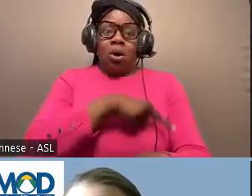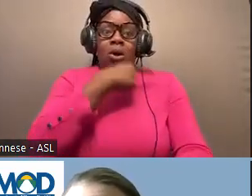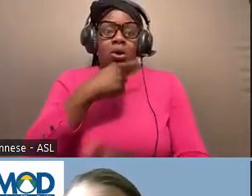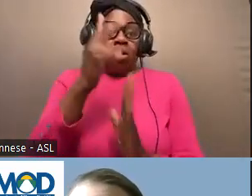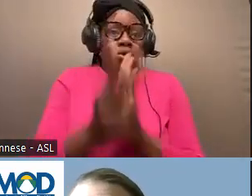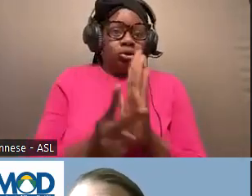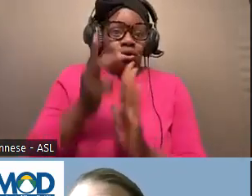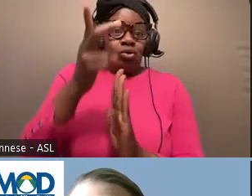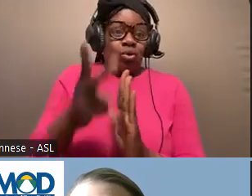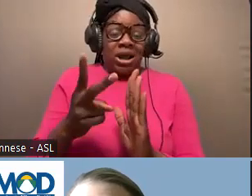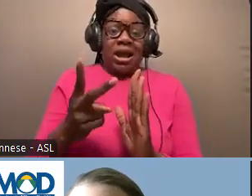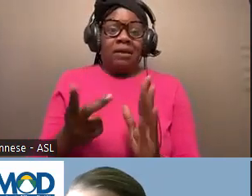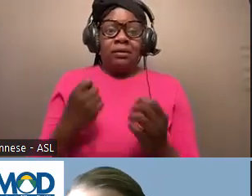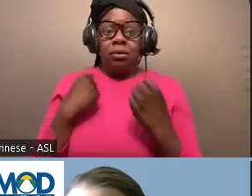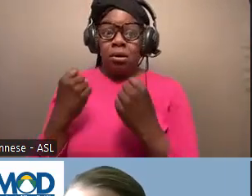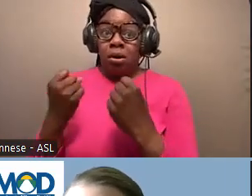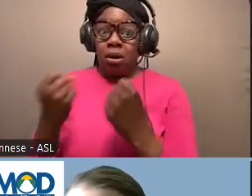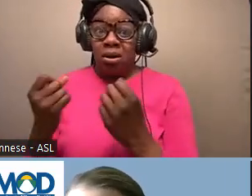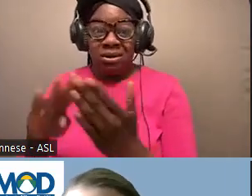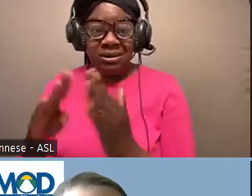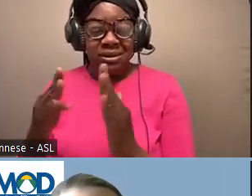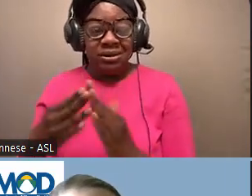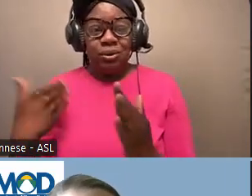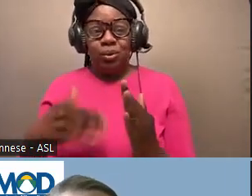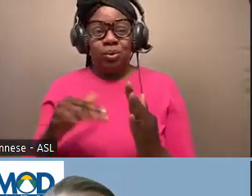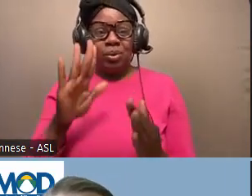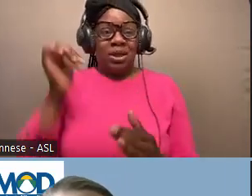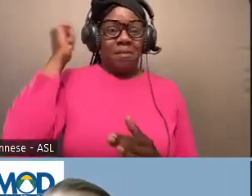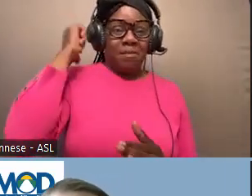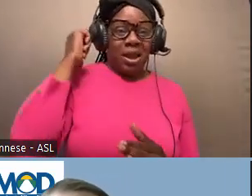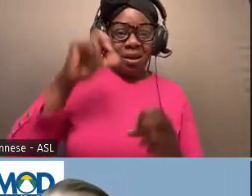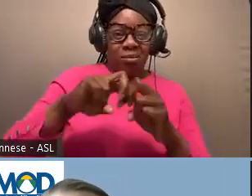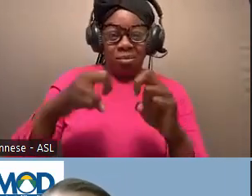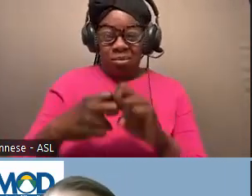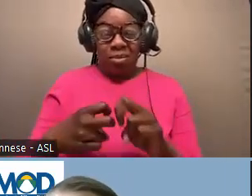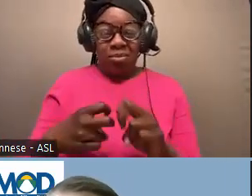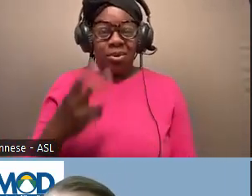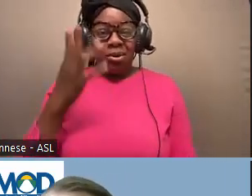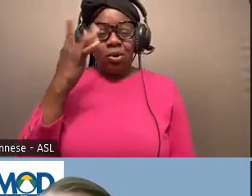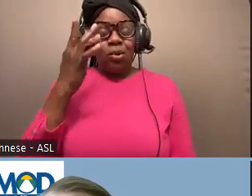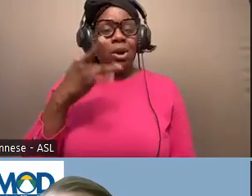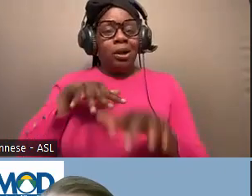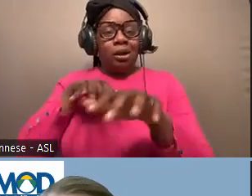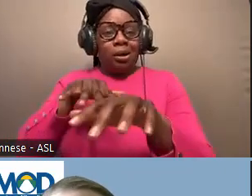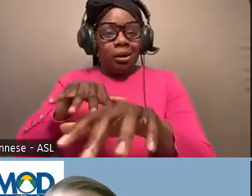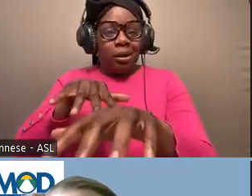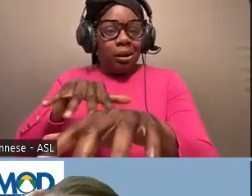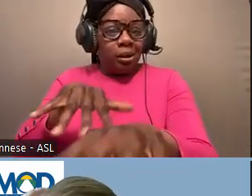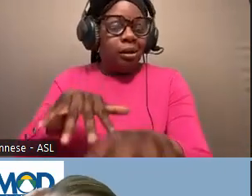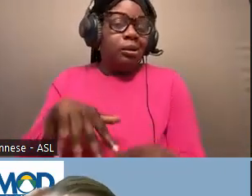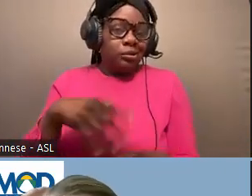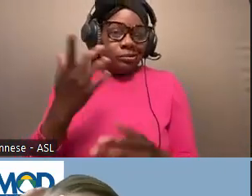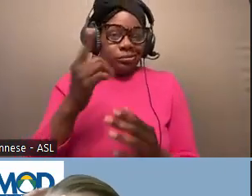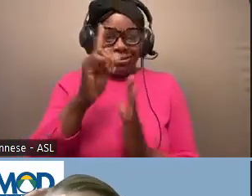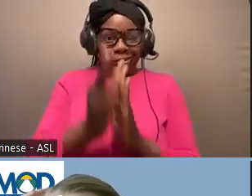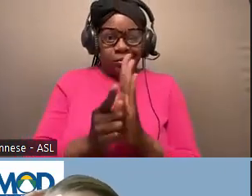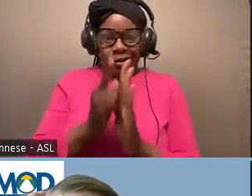city and it takes a huge toll on their back. Peak driving hours, to come down route one,